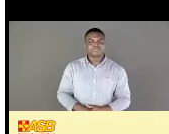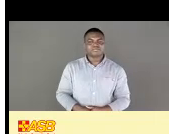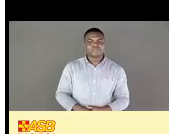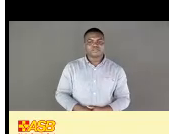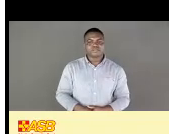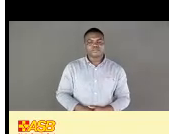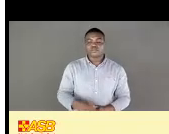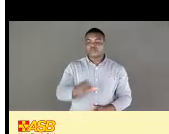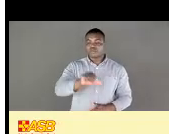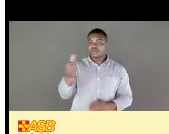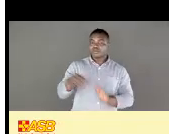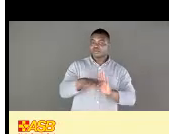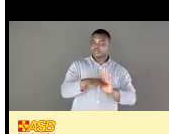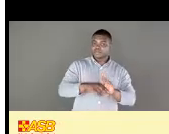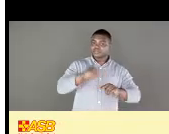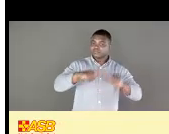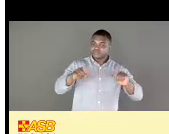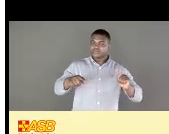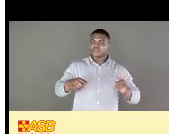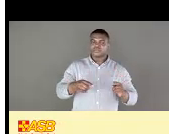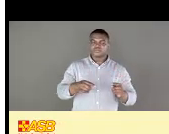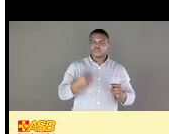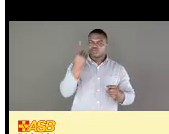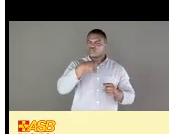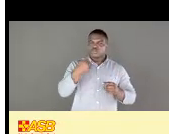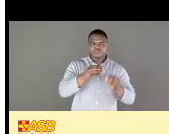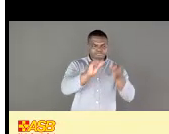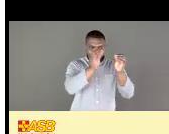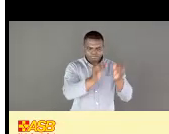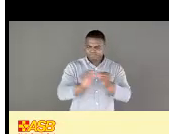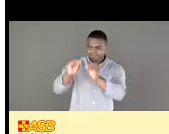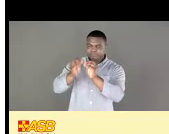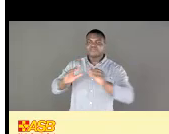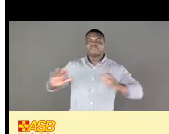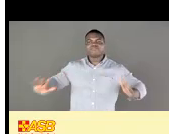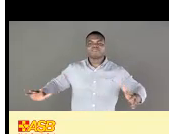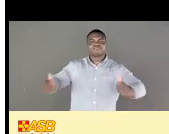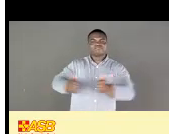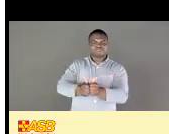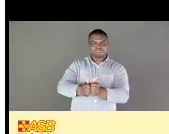considering the challenges that I have just discussed, a question often then comes to mind.